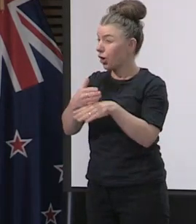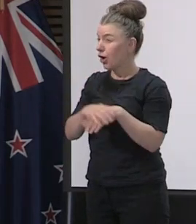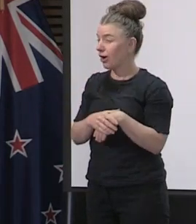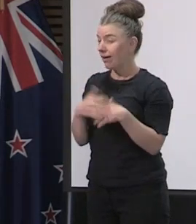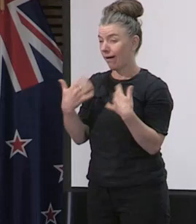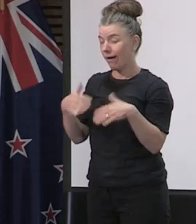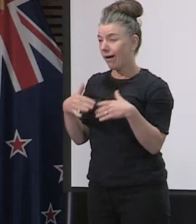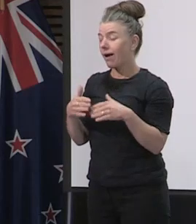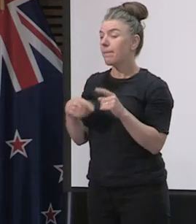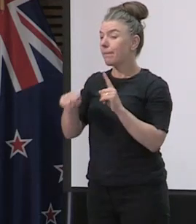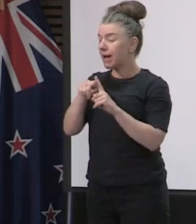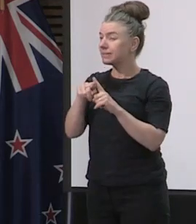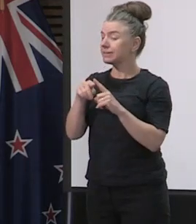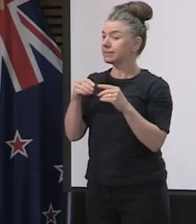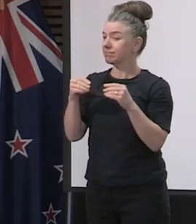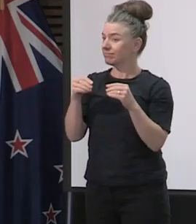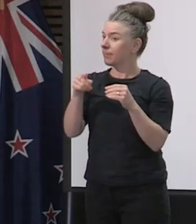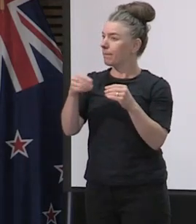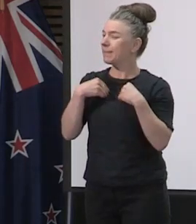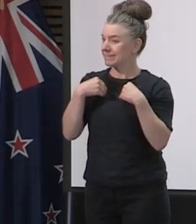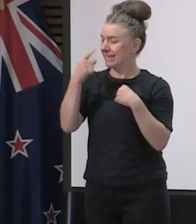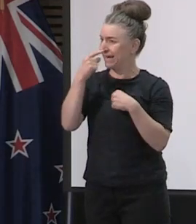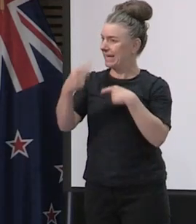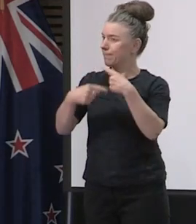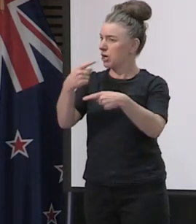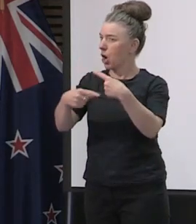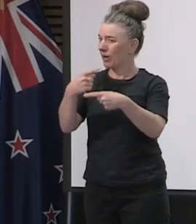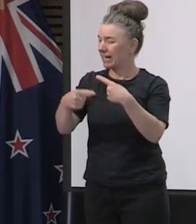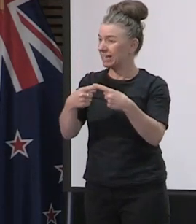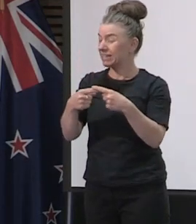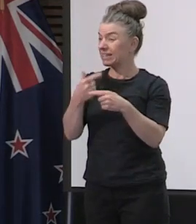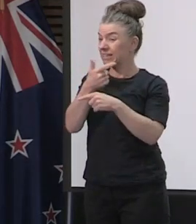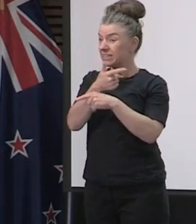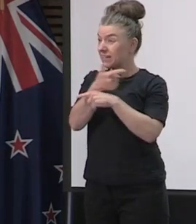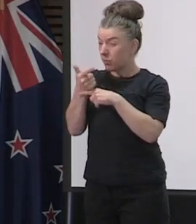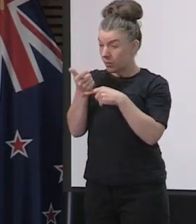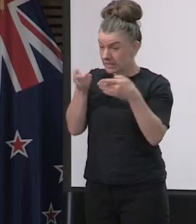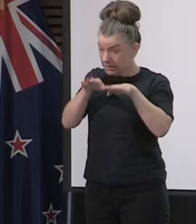stayed ploy and connected to the job, during the toughest period offend lockdown, while providing a guarantee to